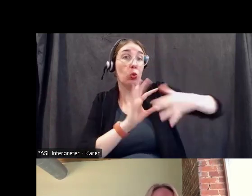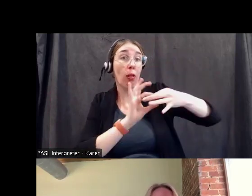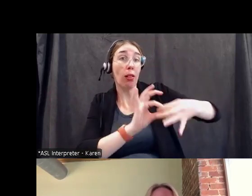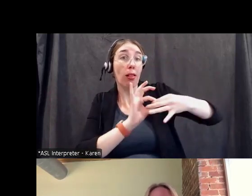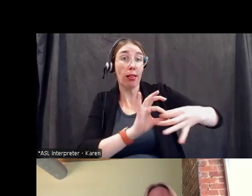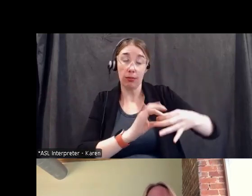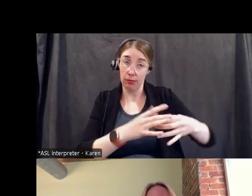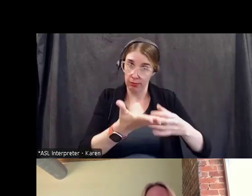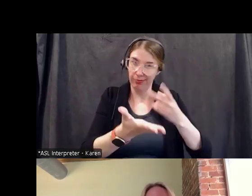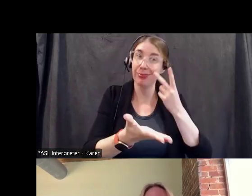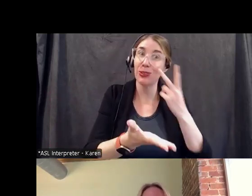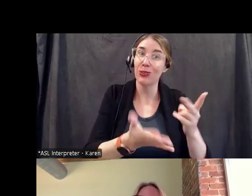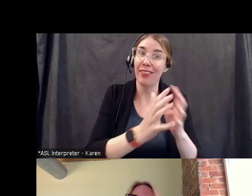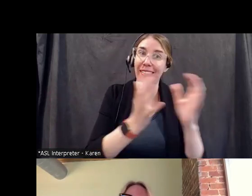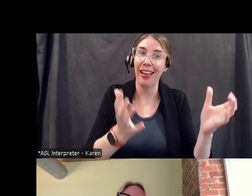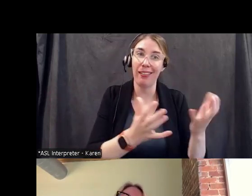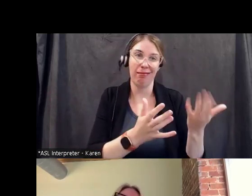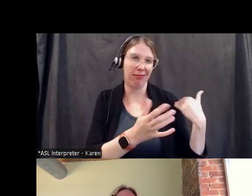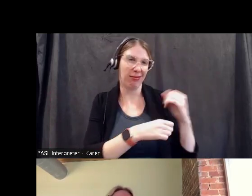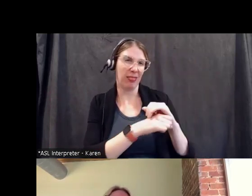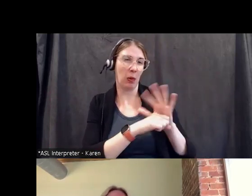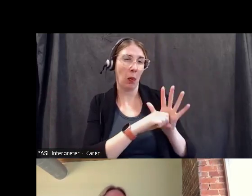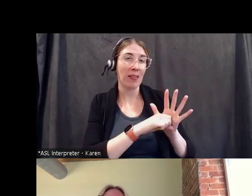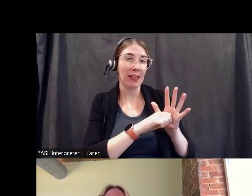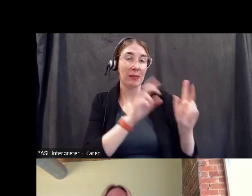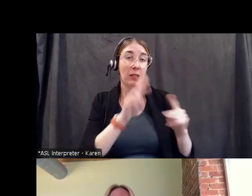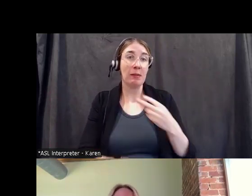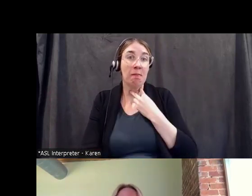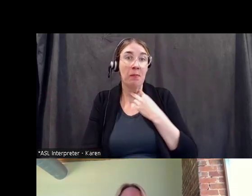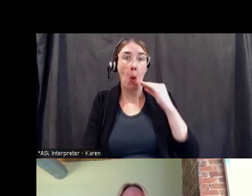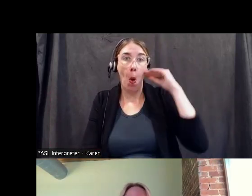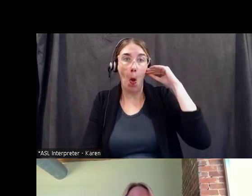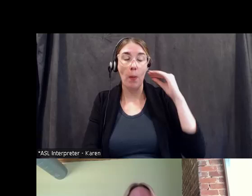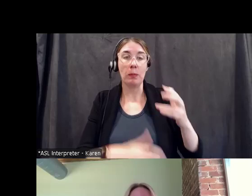especially during COVID when people were stuck inside, a lot of gaming went on and they were